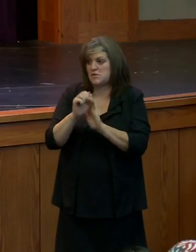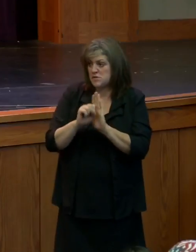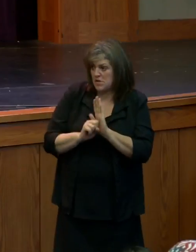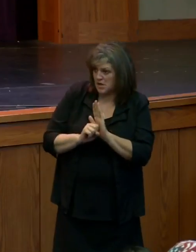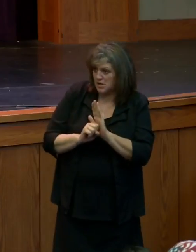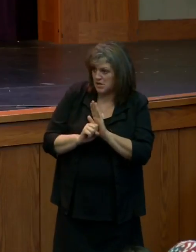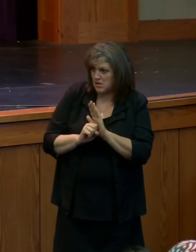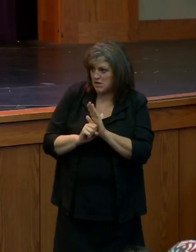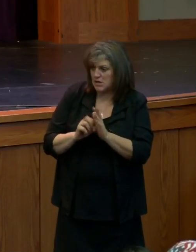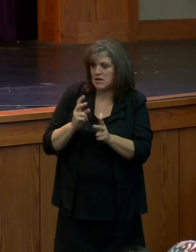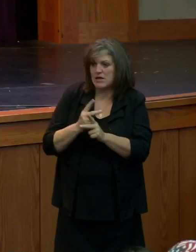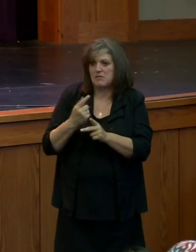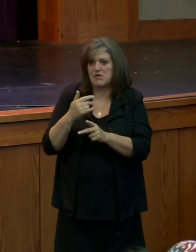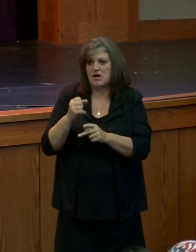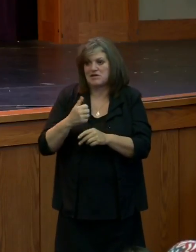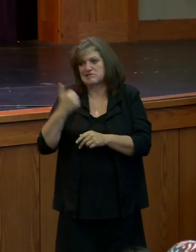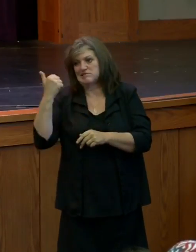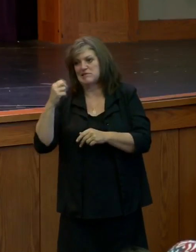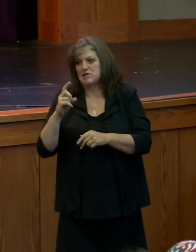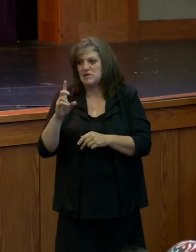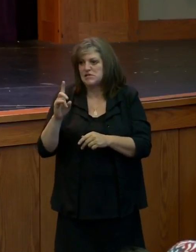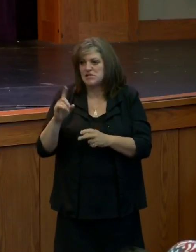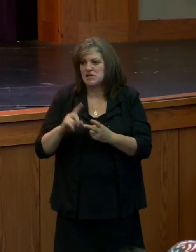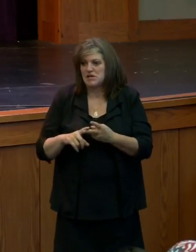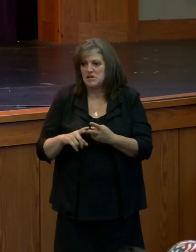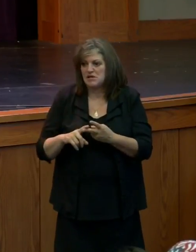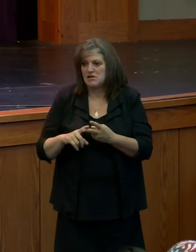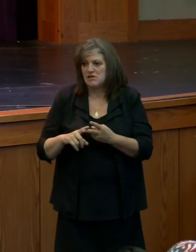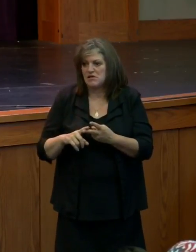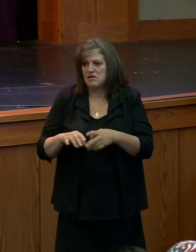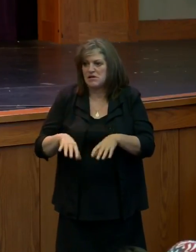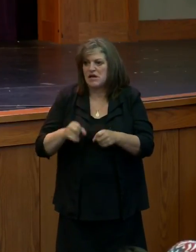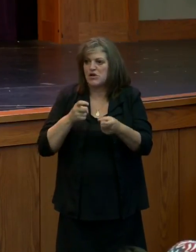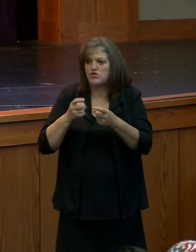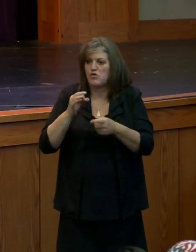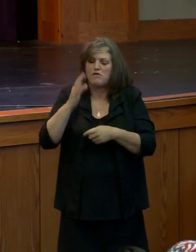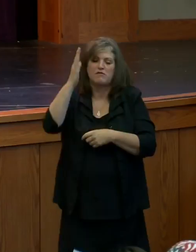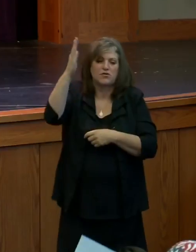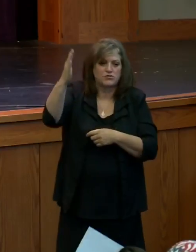YOU CAN KEEP GUNS OUT OF D.C. YOU CAN TAKE CONTROL OF YOUR FUTURE.